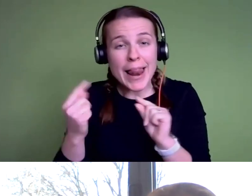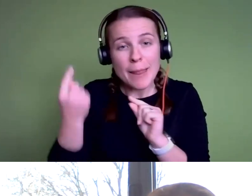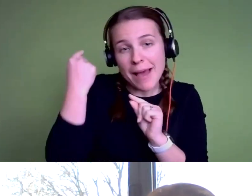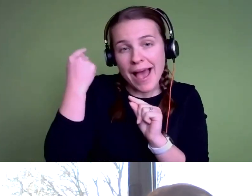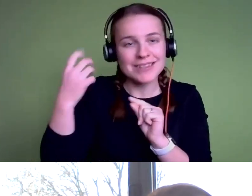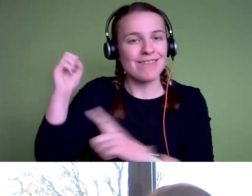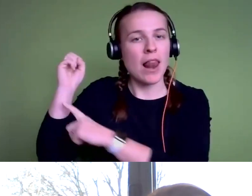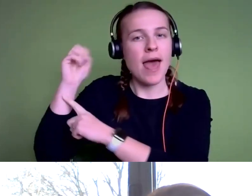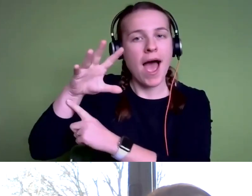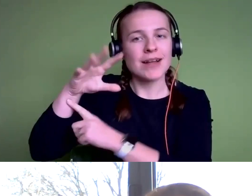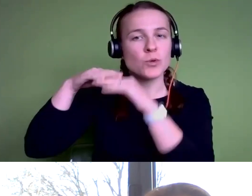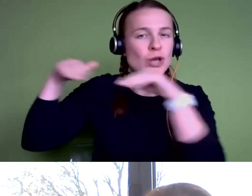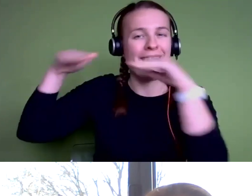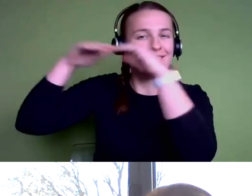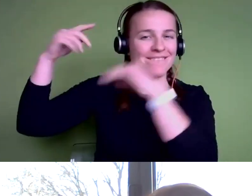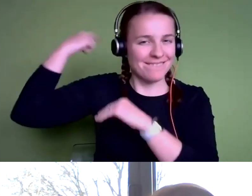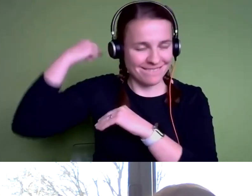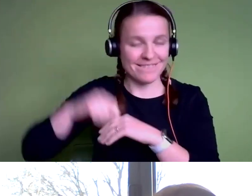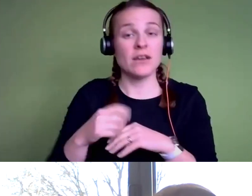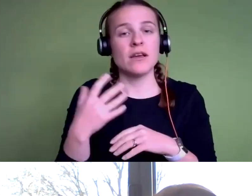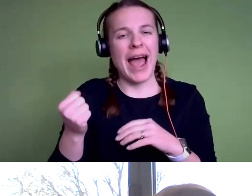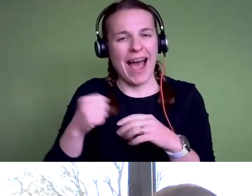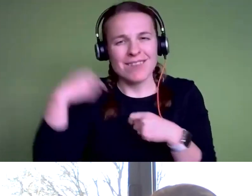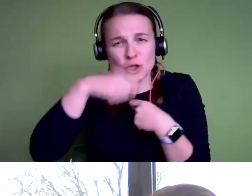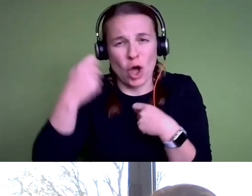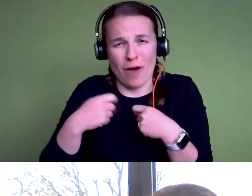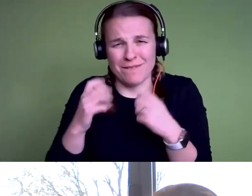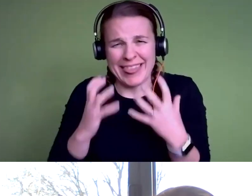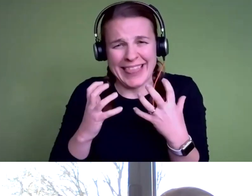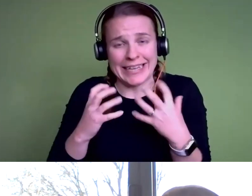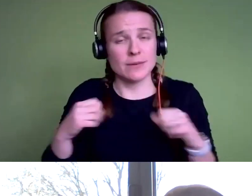lounge, in Birmingham. I have some shelves